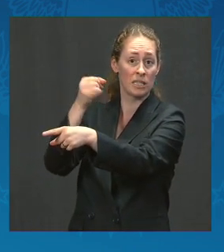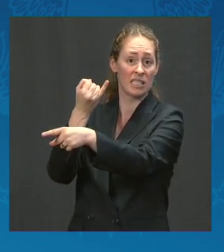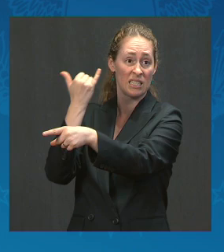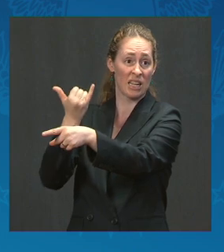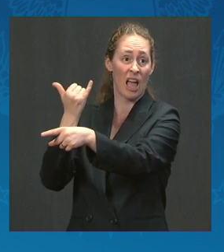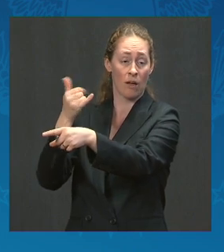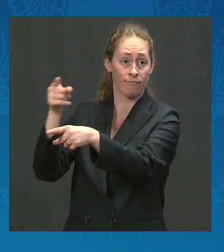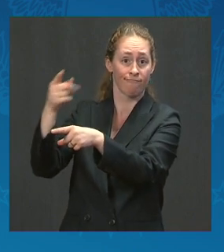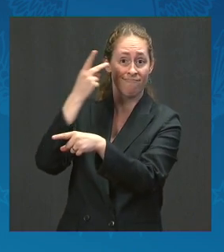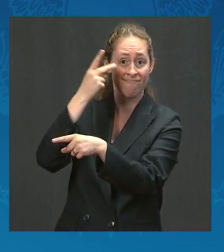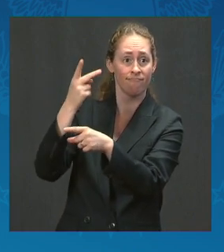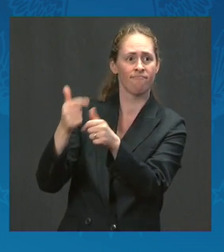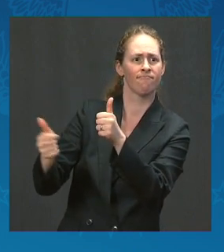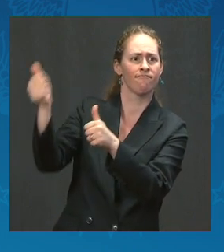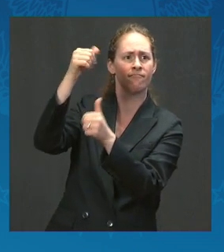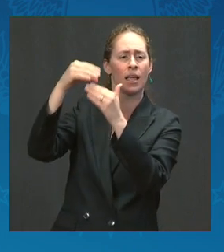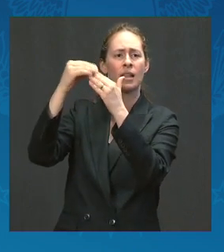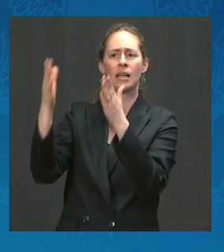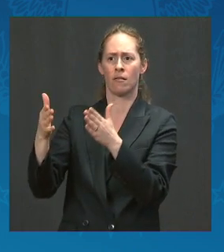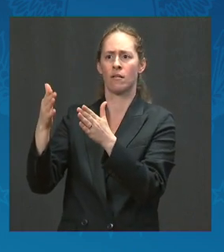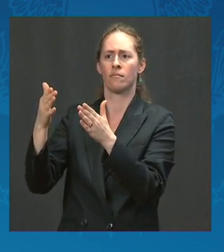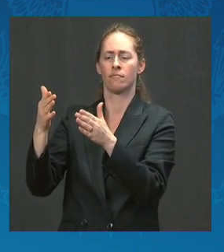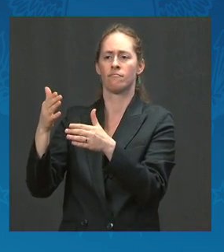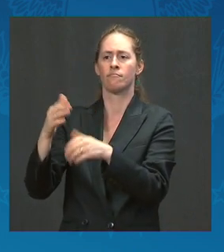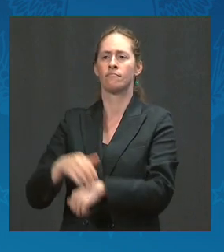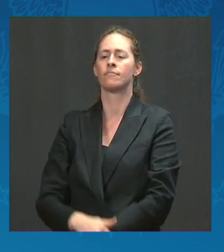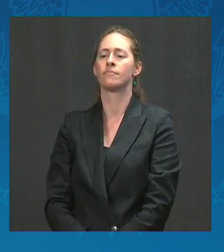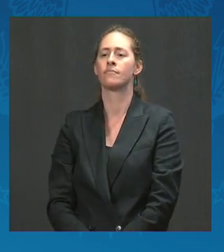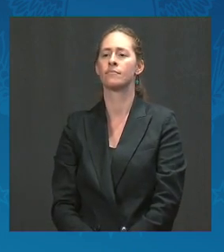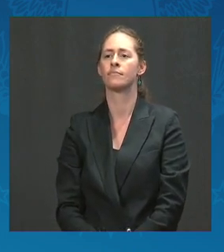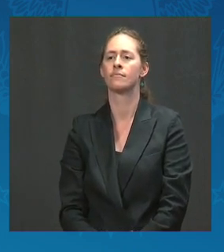General Vanita Gupta and Assistant Attorney General Kristin